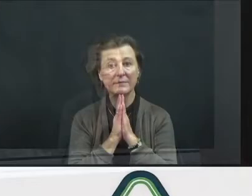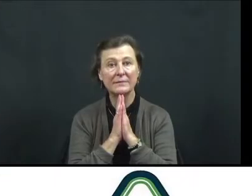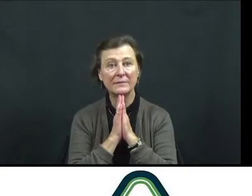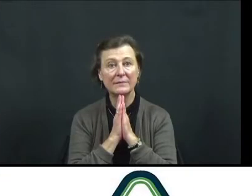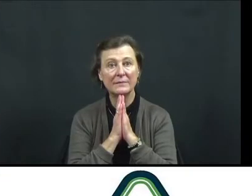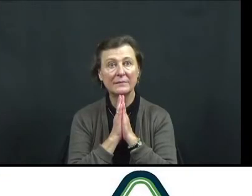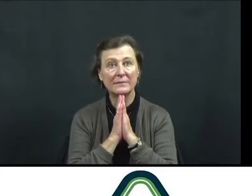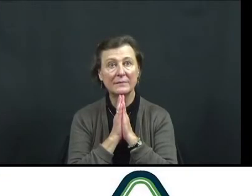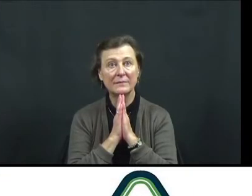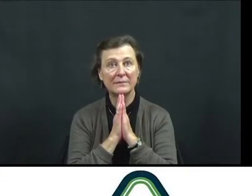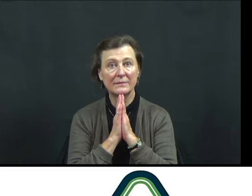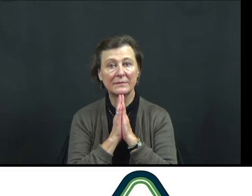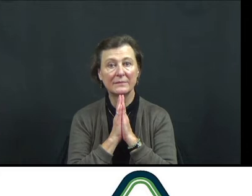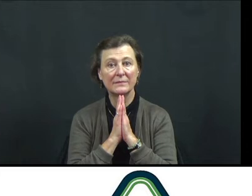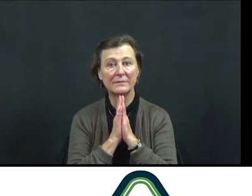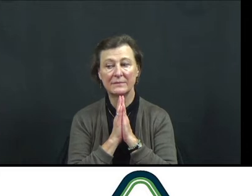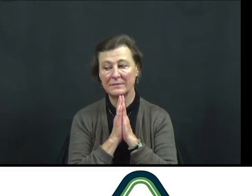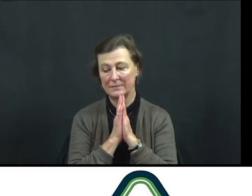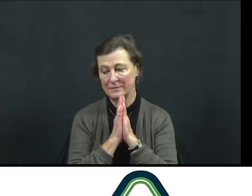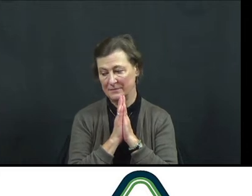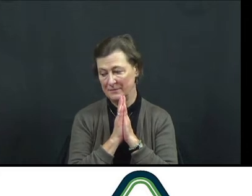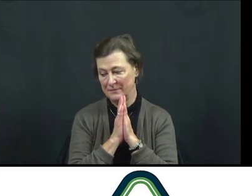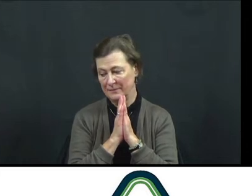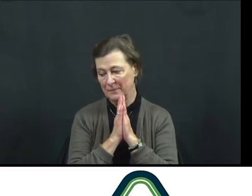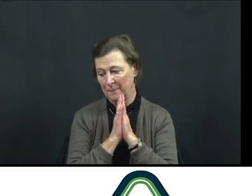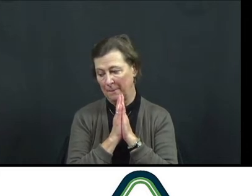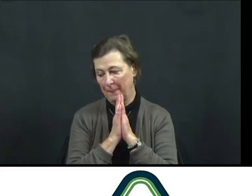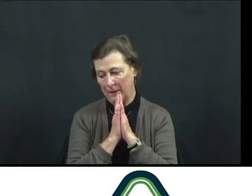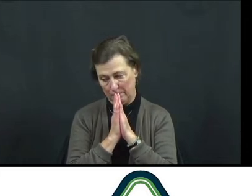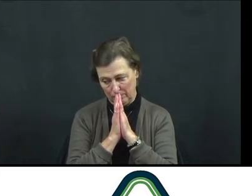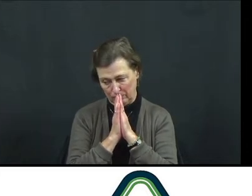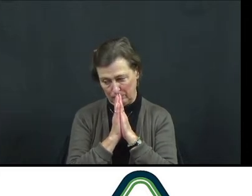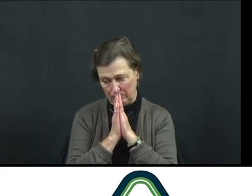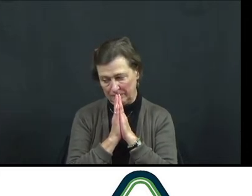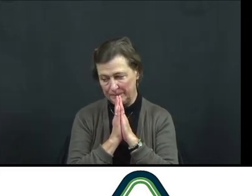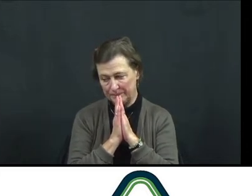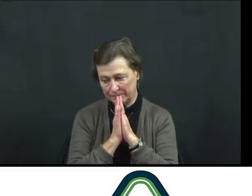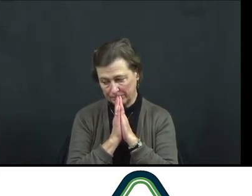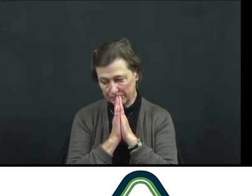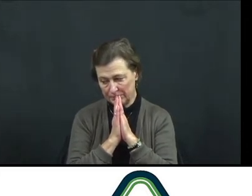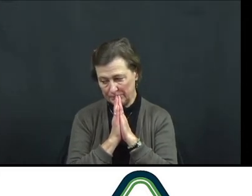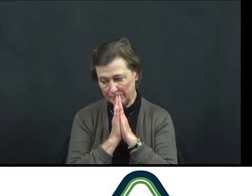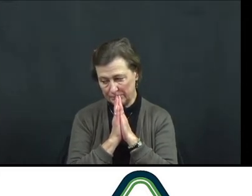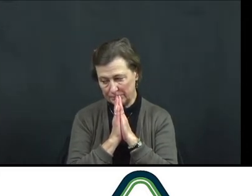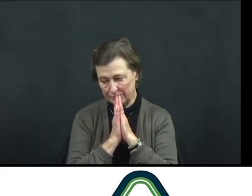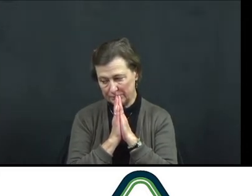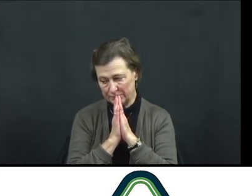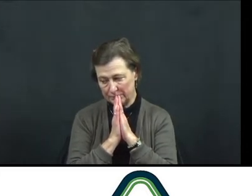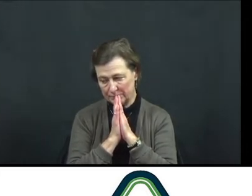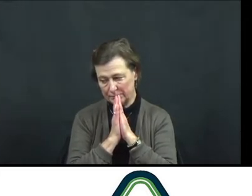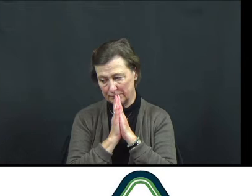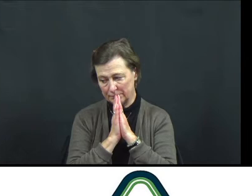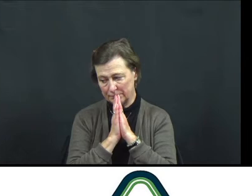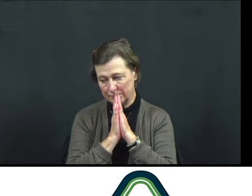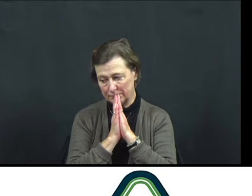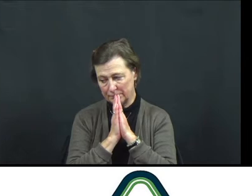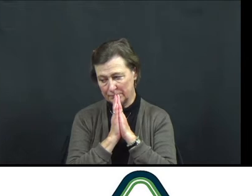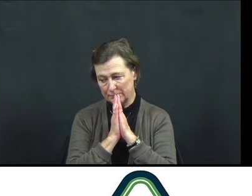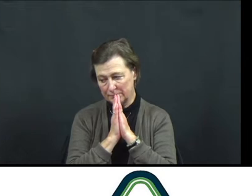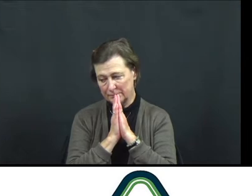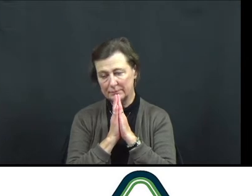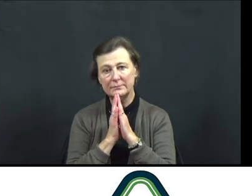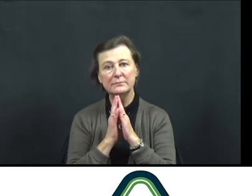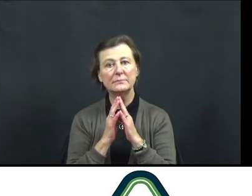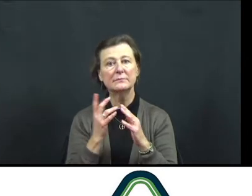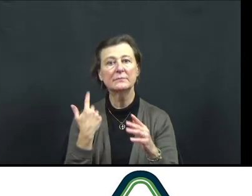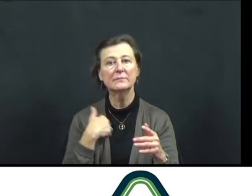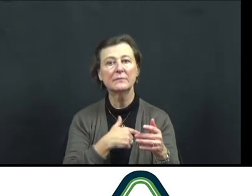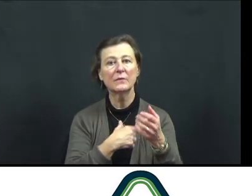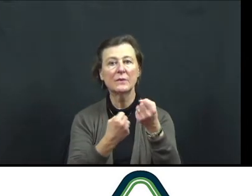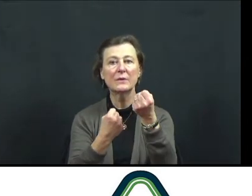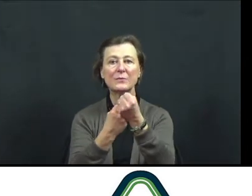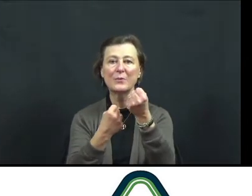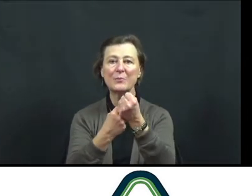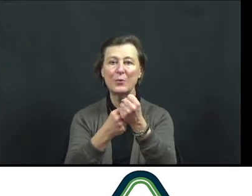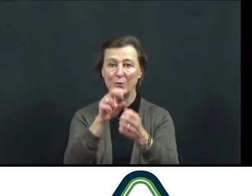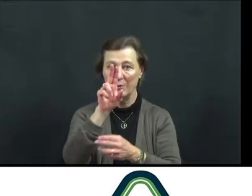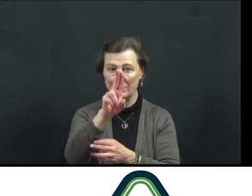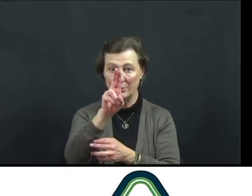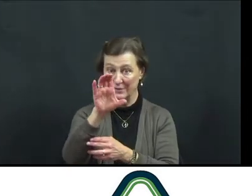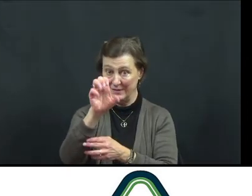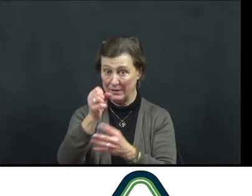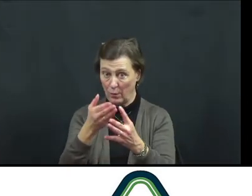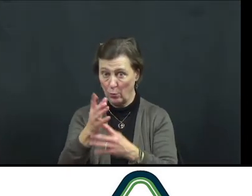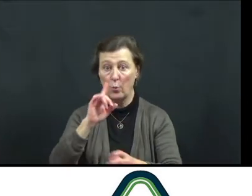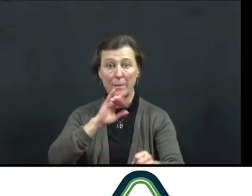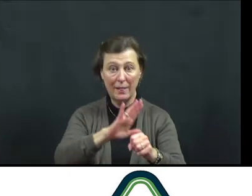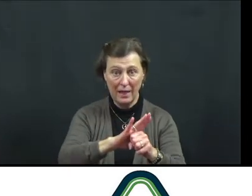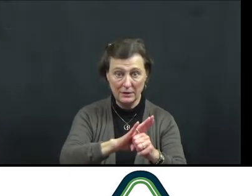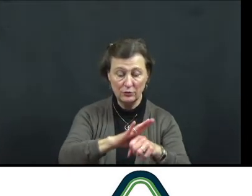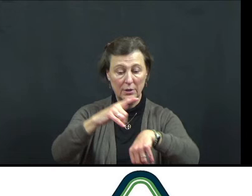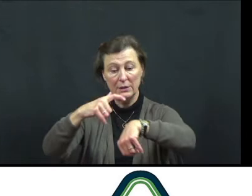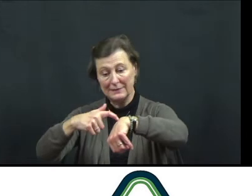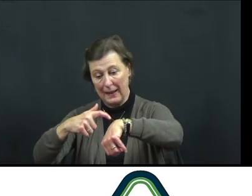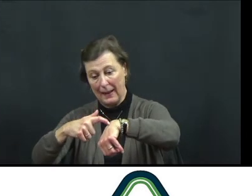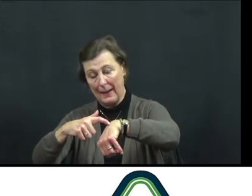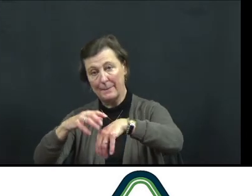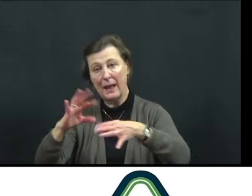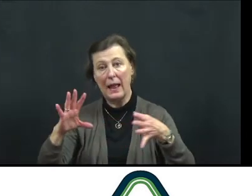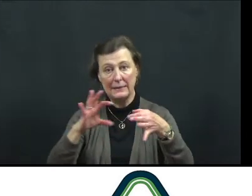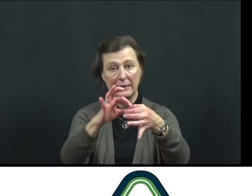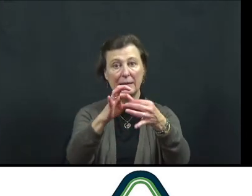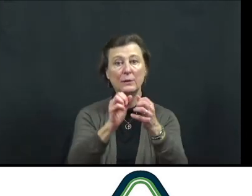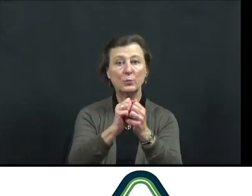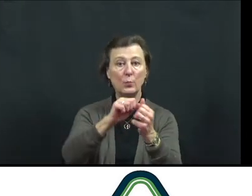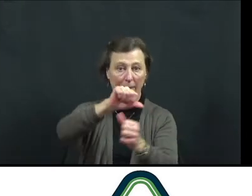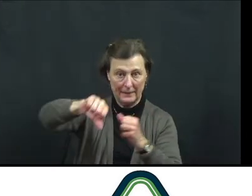We support UUCS through our pledges, our time, and connections with one another.